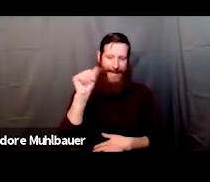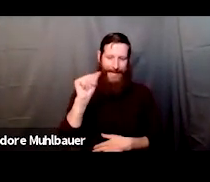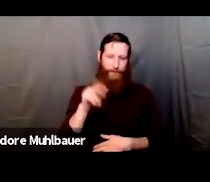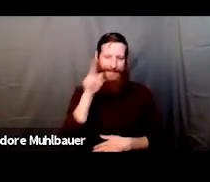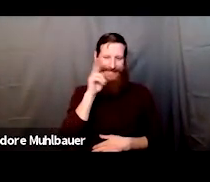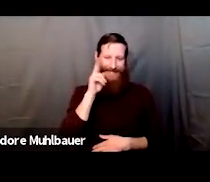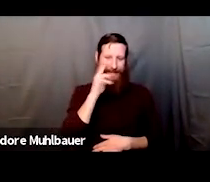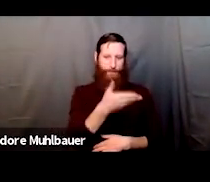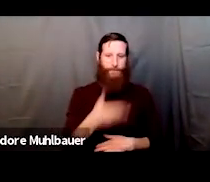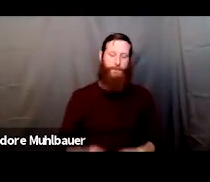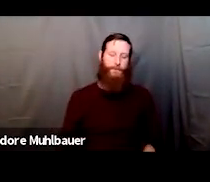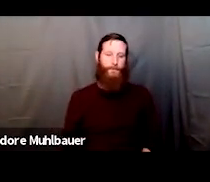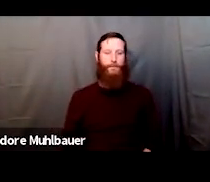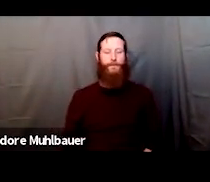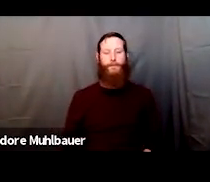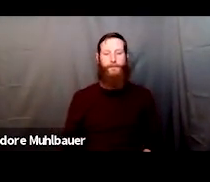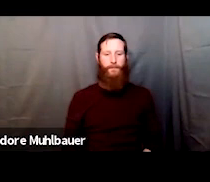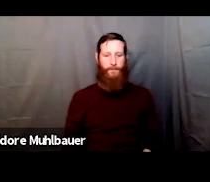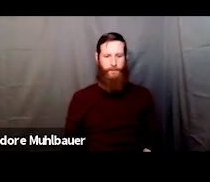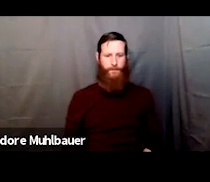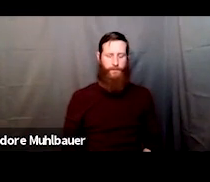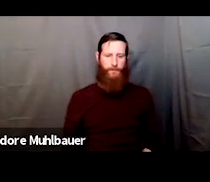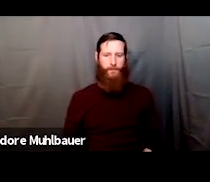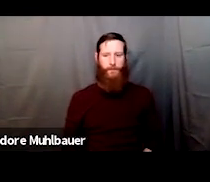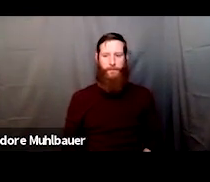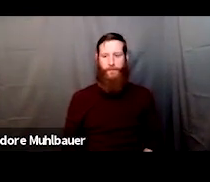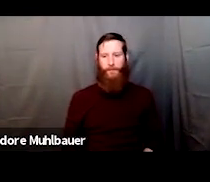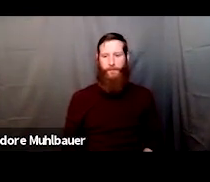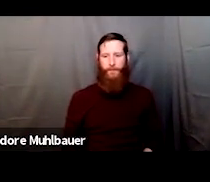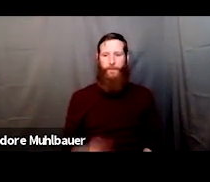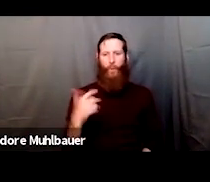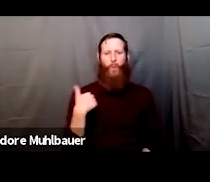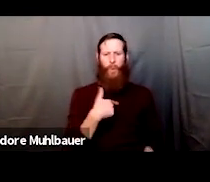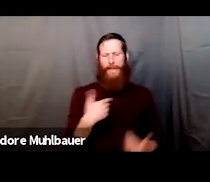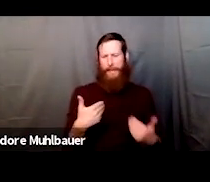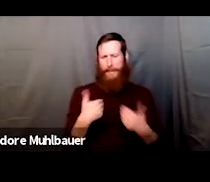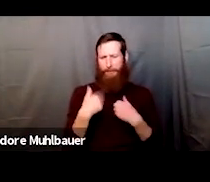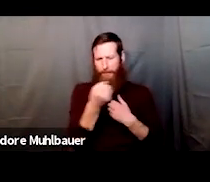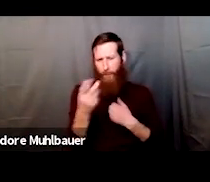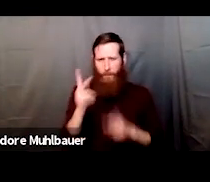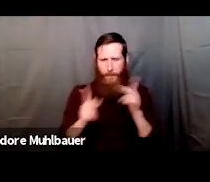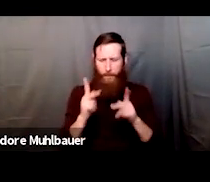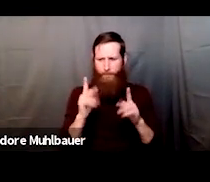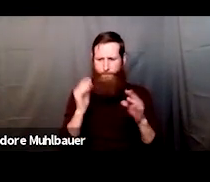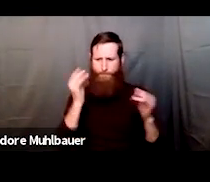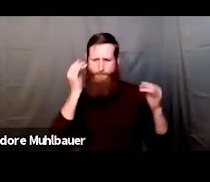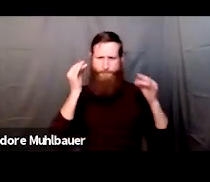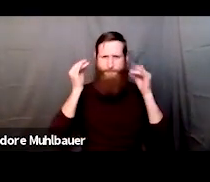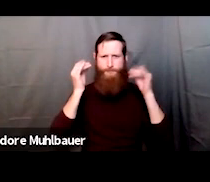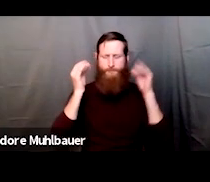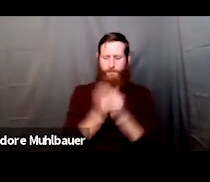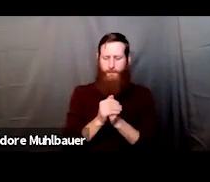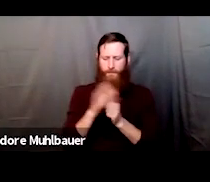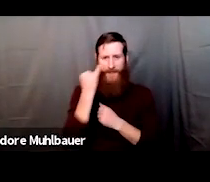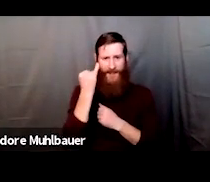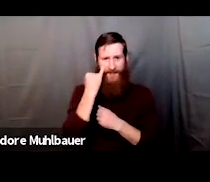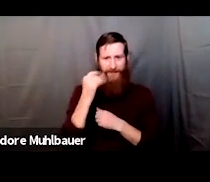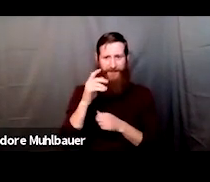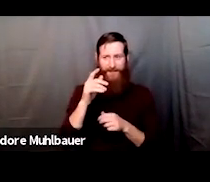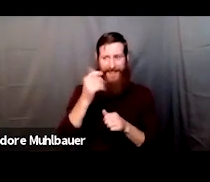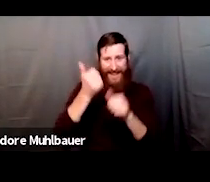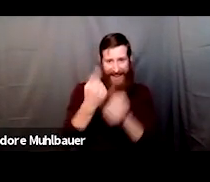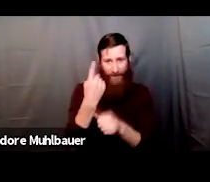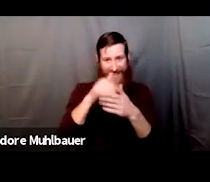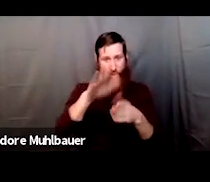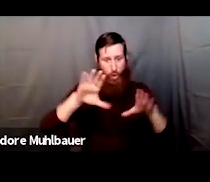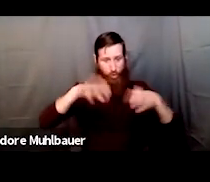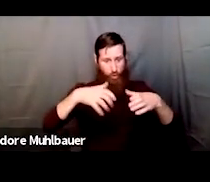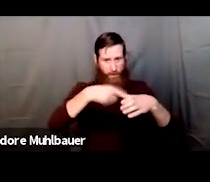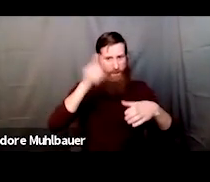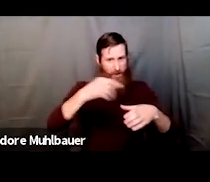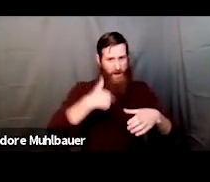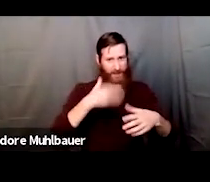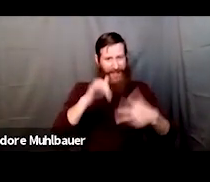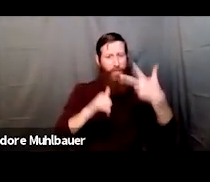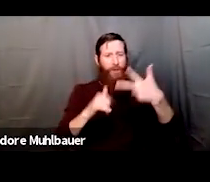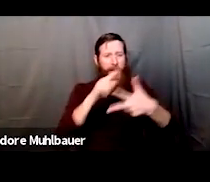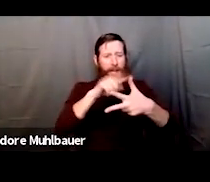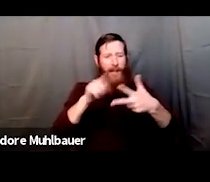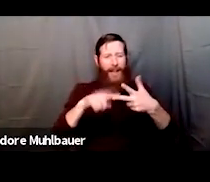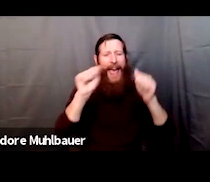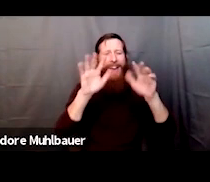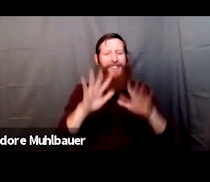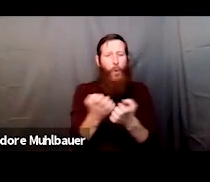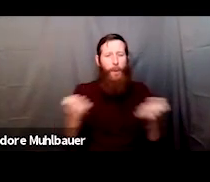We have a couple of folks wondering if everyone in the party needs to have all 3 pieces of avalanche rescue equipment?